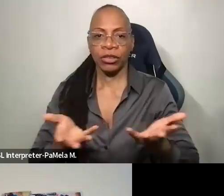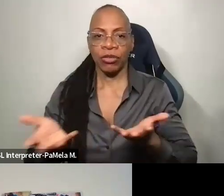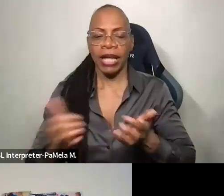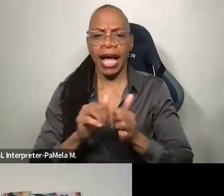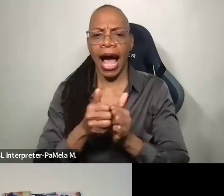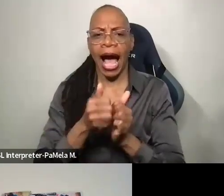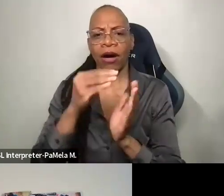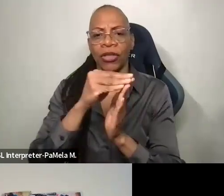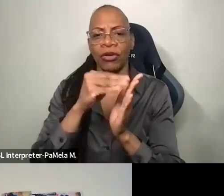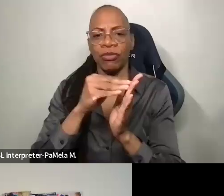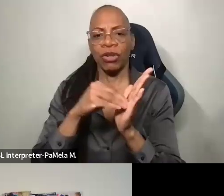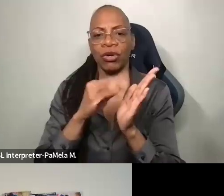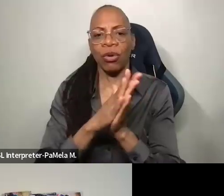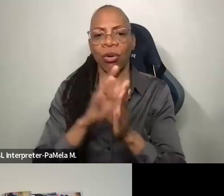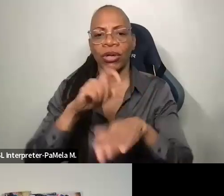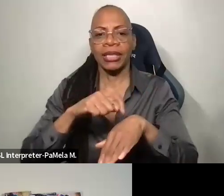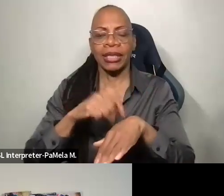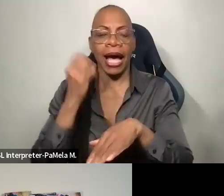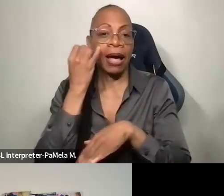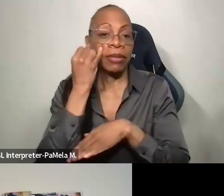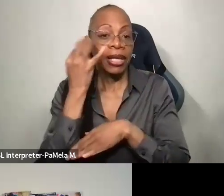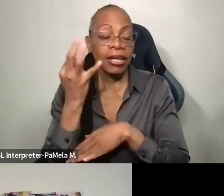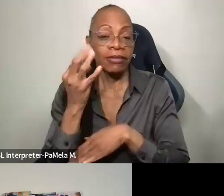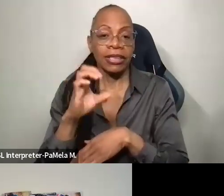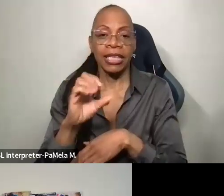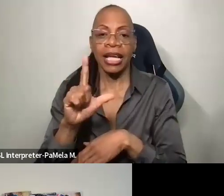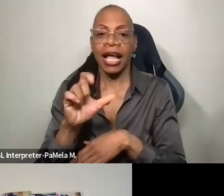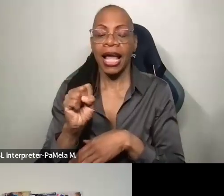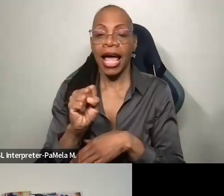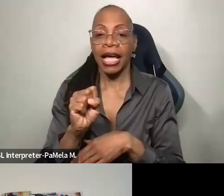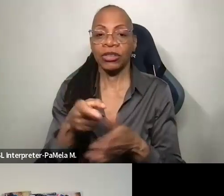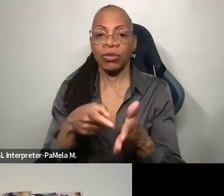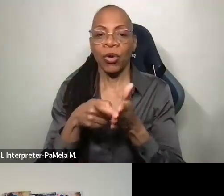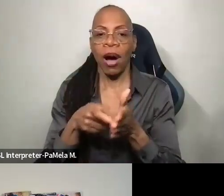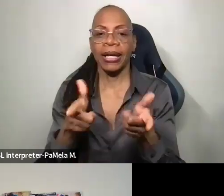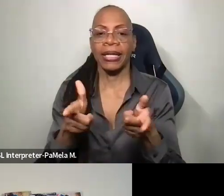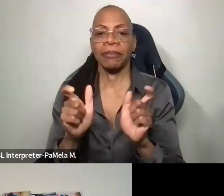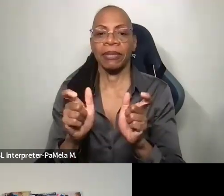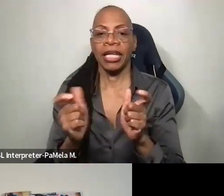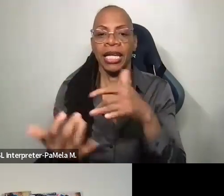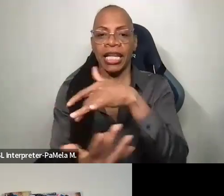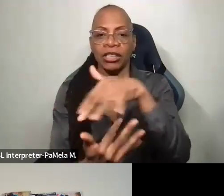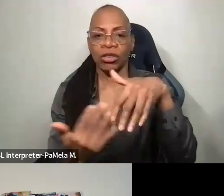if the CLS requires an immediate interaction?" So how do they report the services